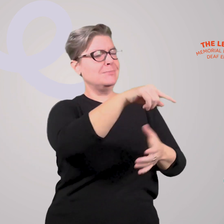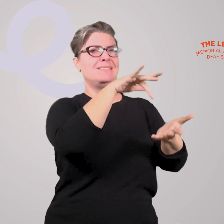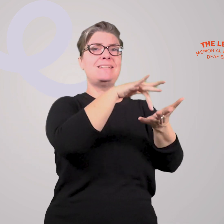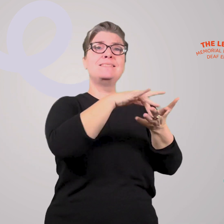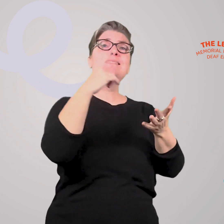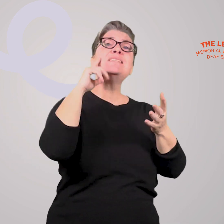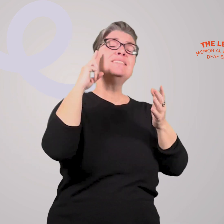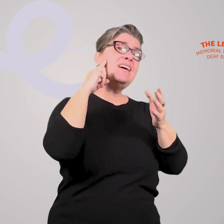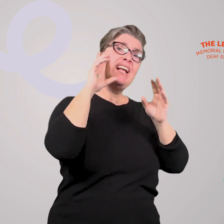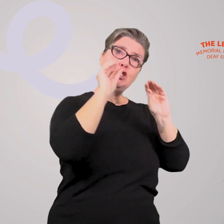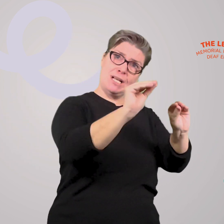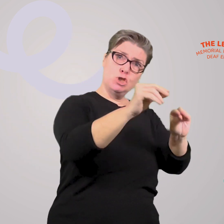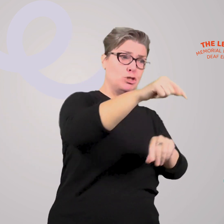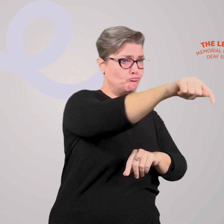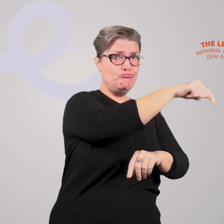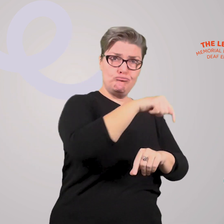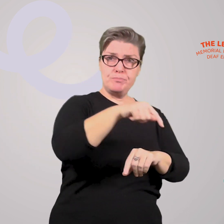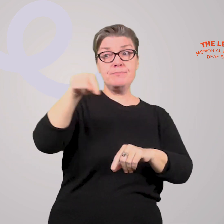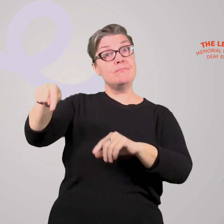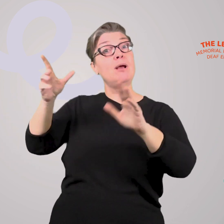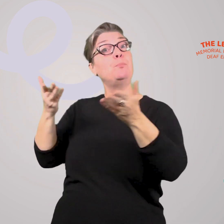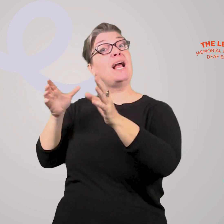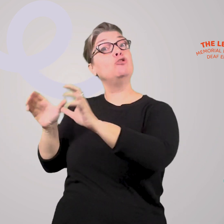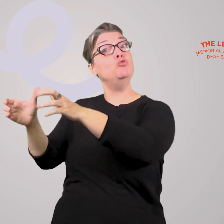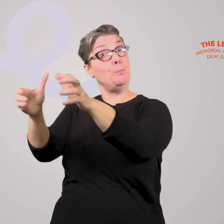and building connections with Centres for Deaf Education,